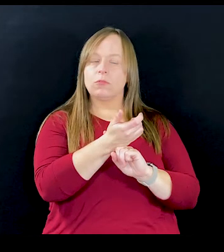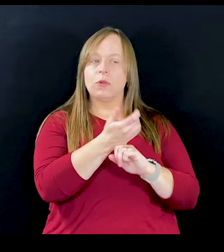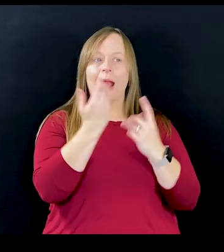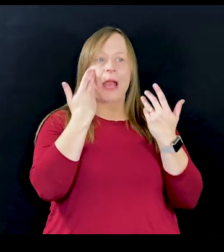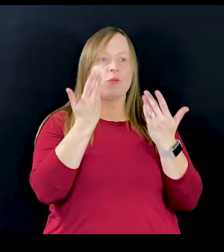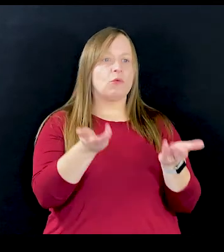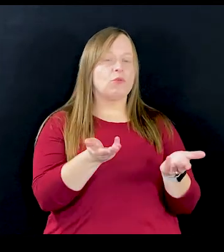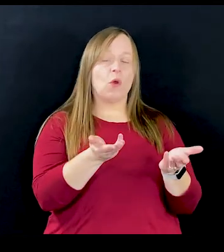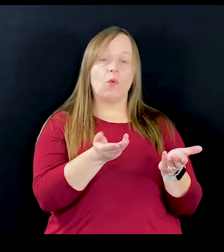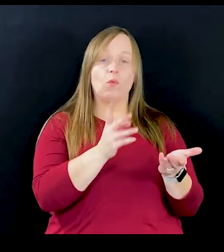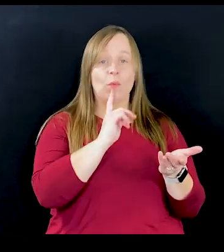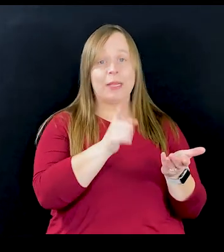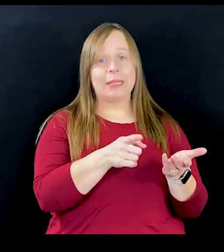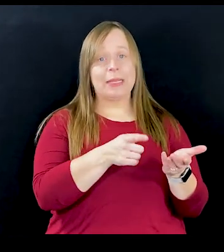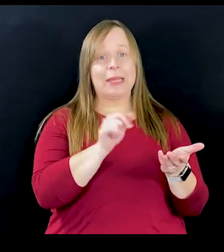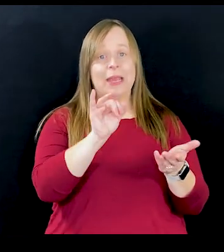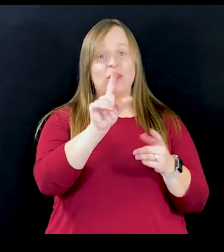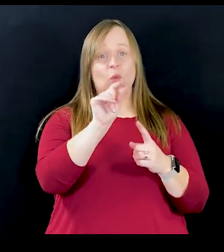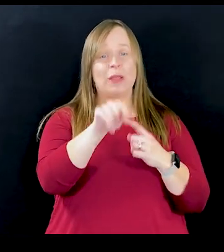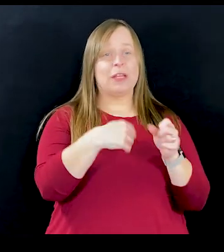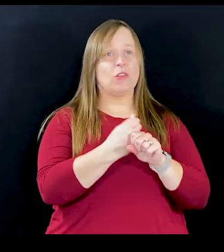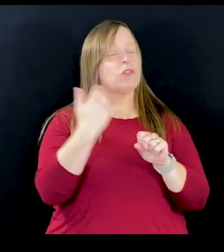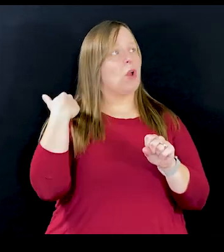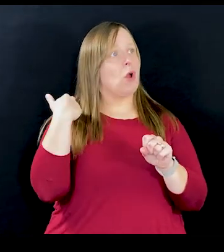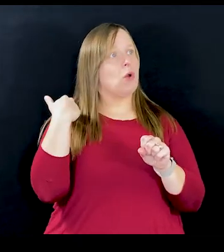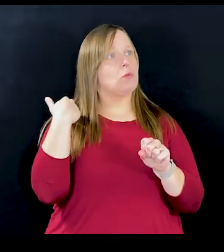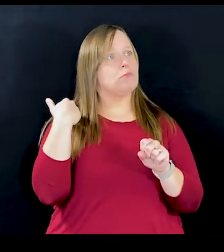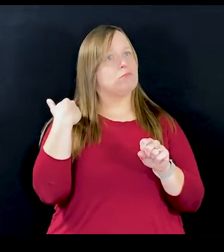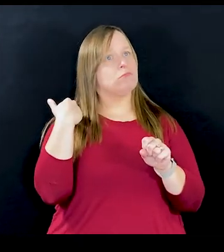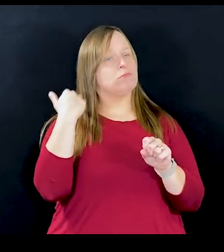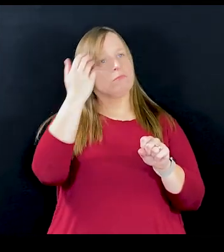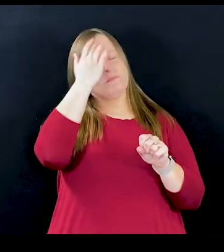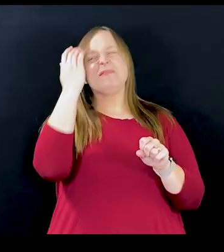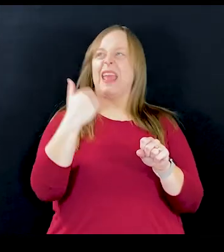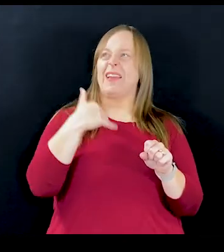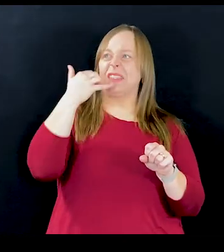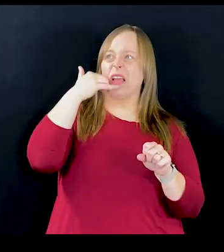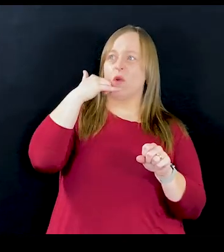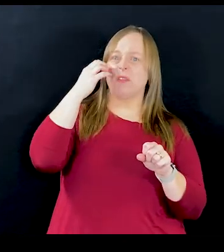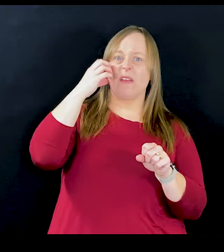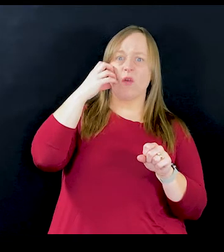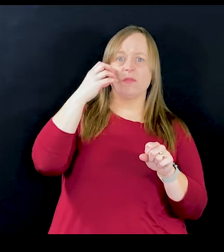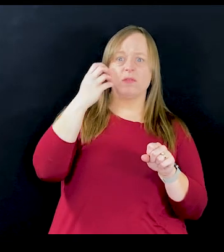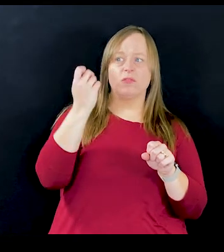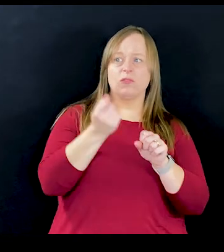I don't know frankly if 20 years ago, did we have cell phones 20 years ago?